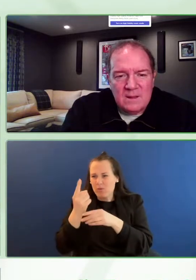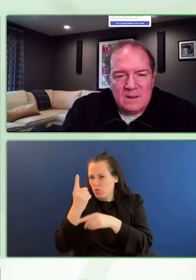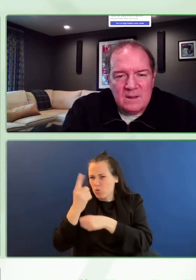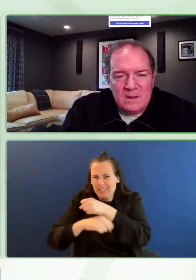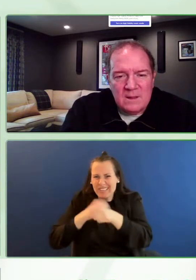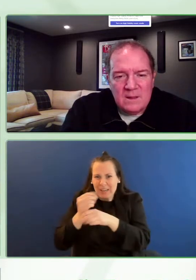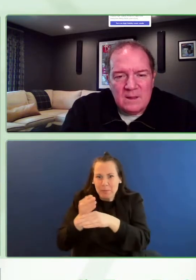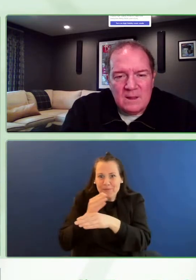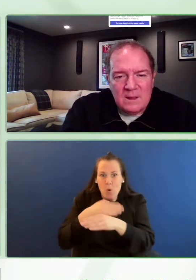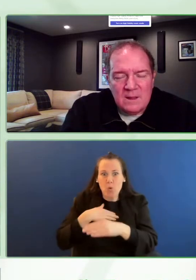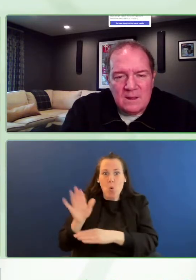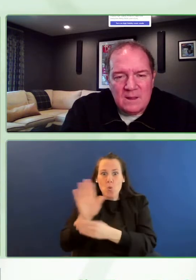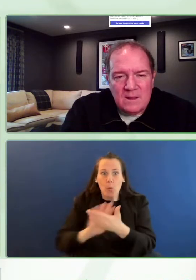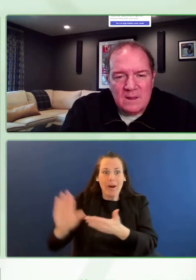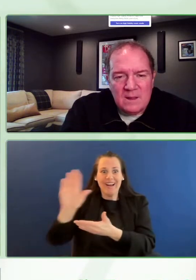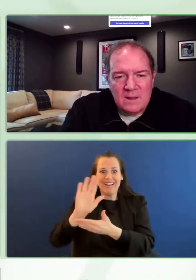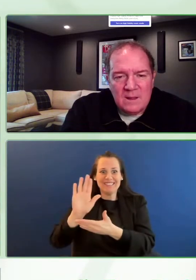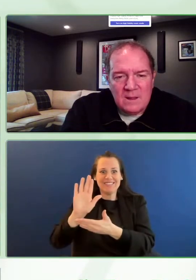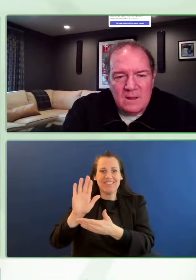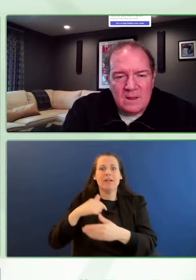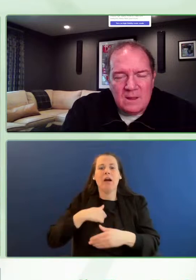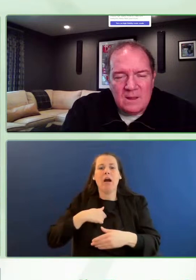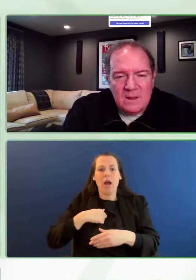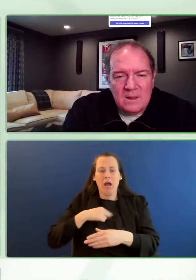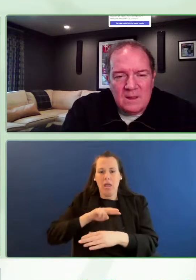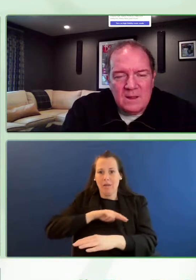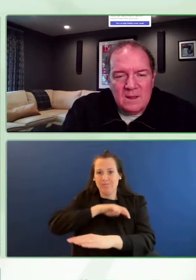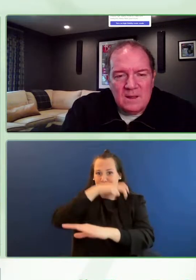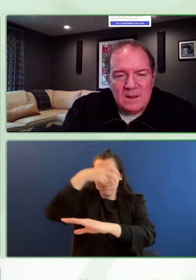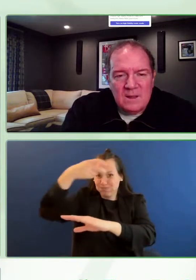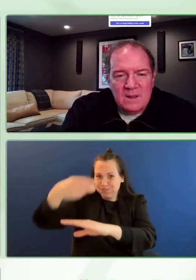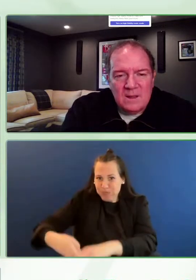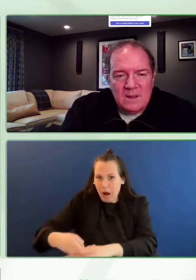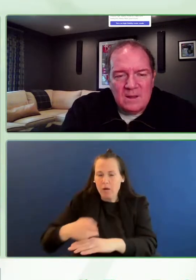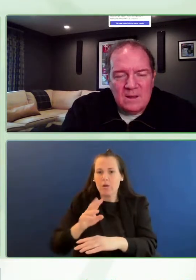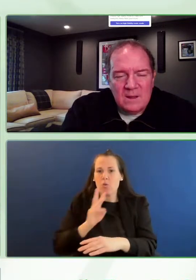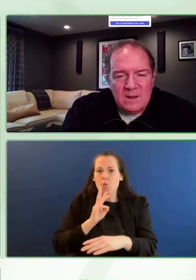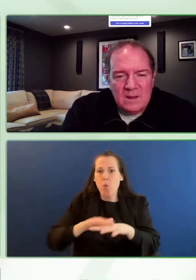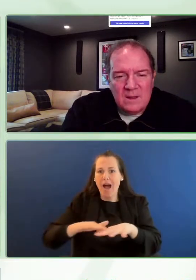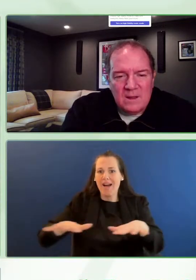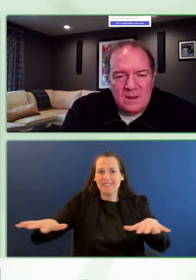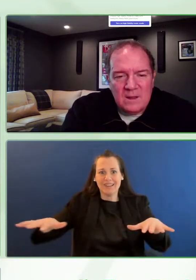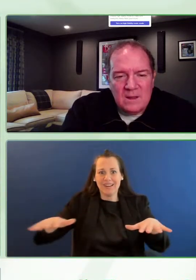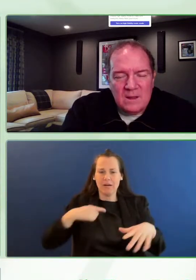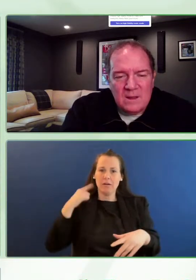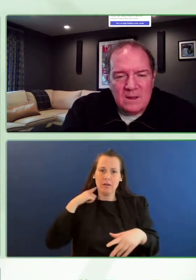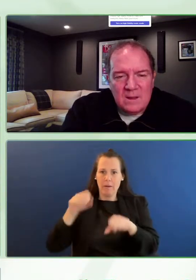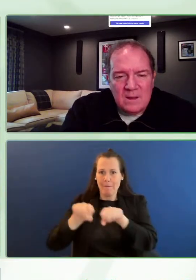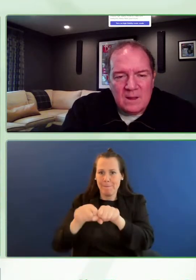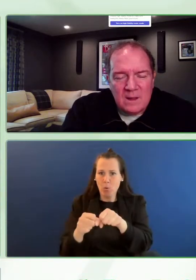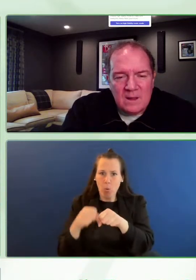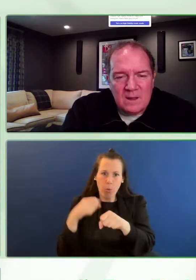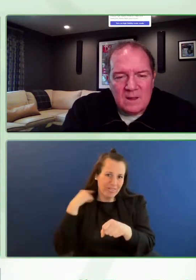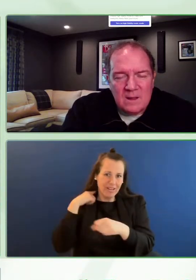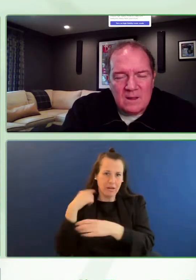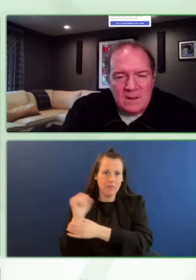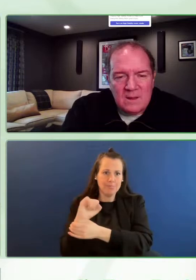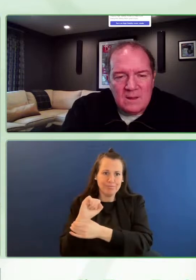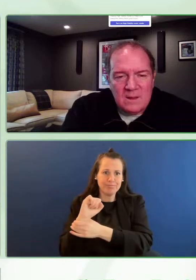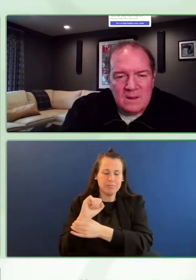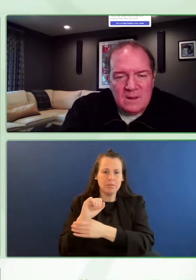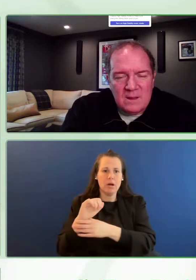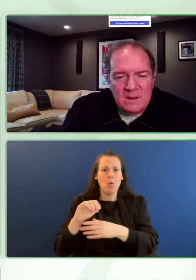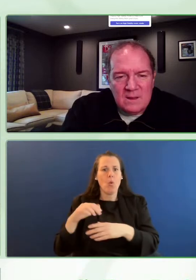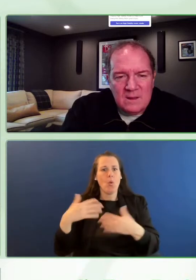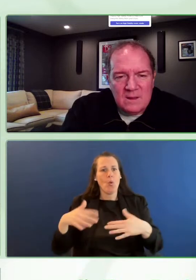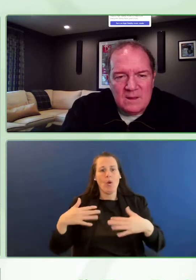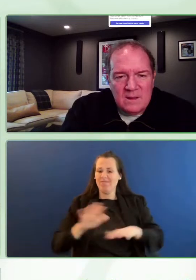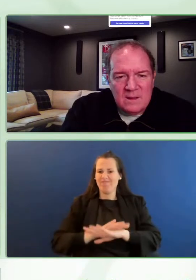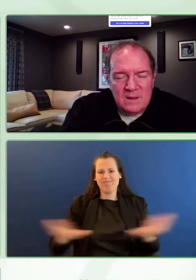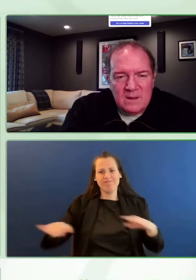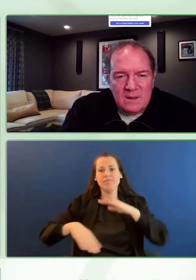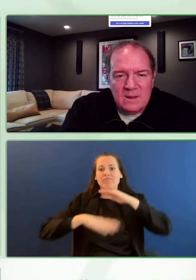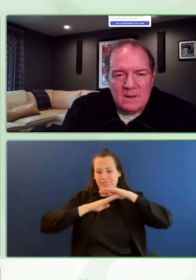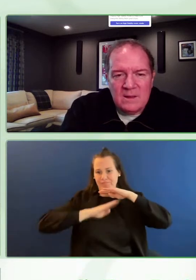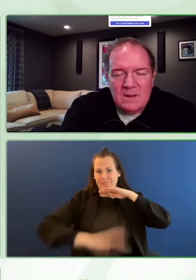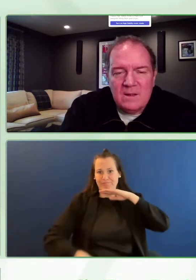I said let's throw away the book and I quickly realised the world was not built for people